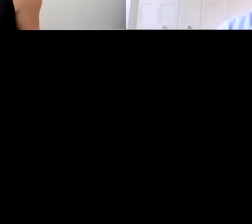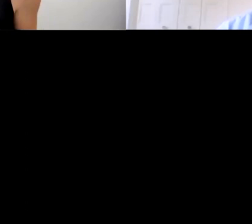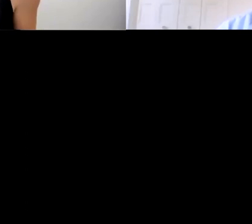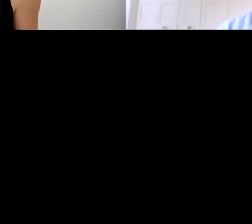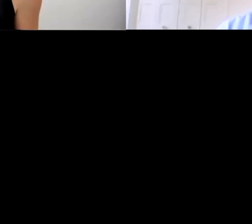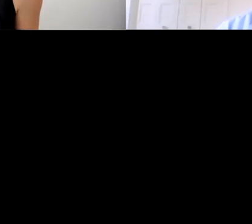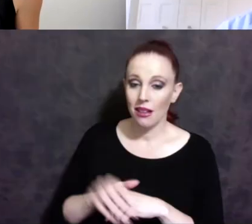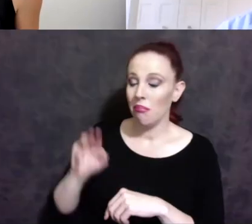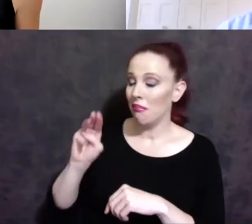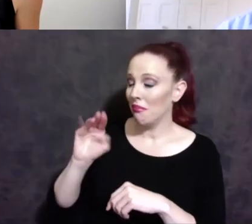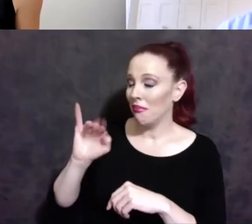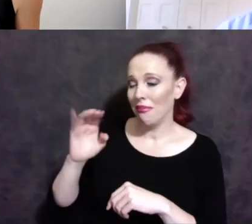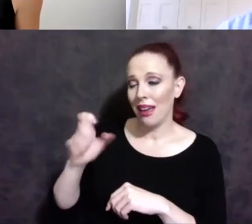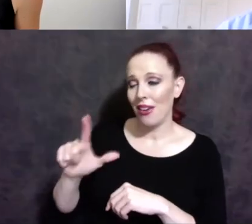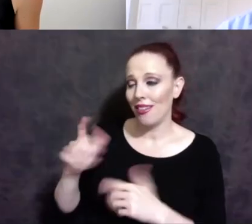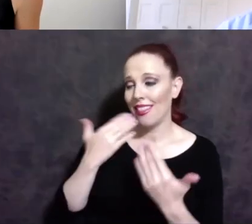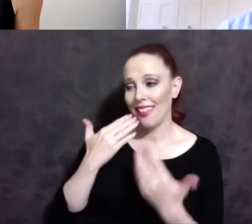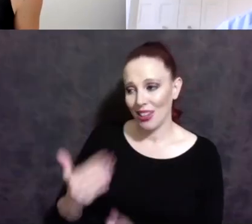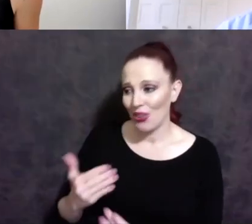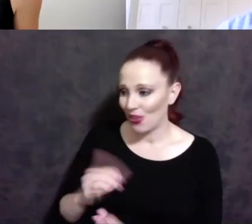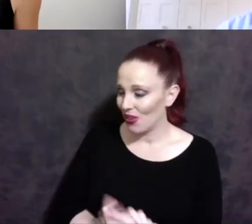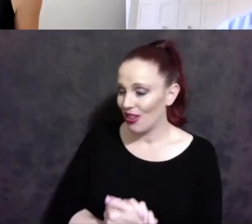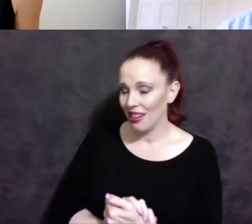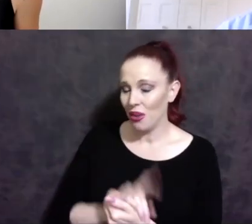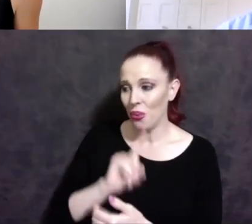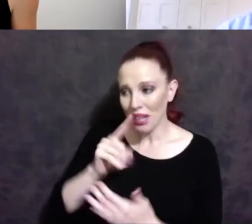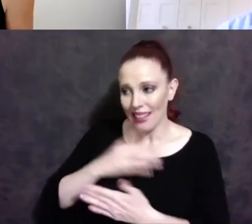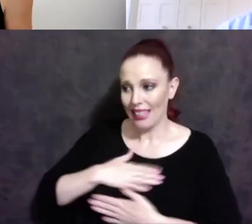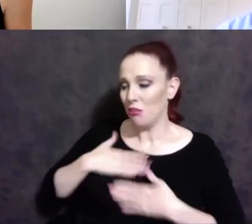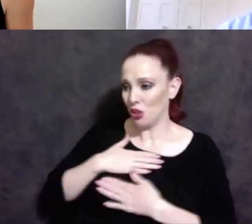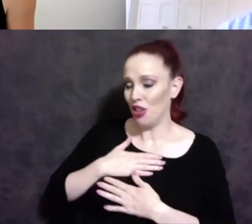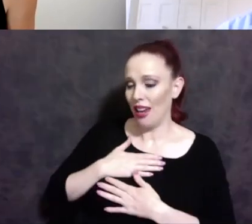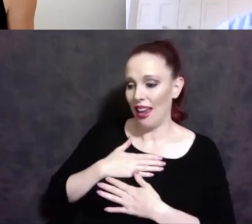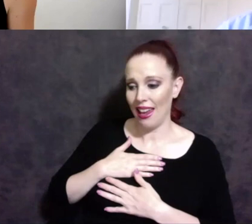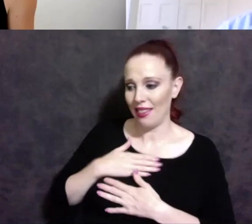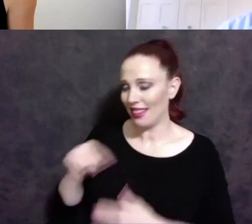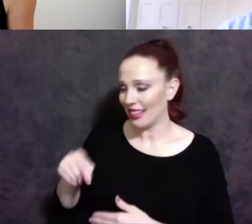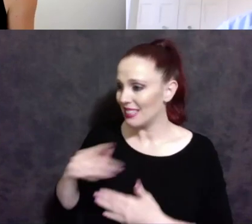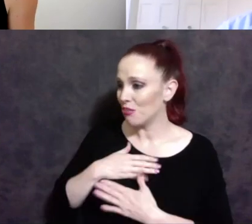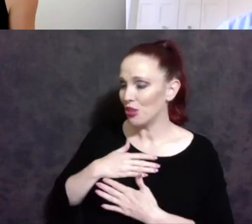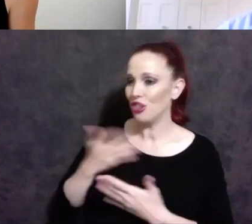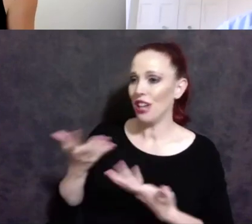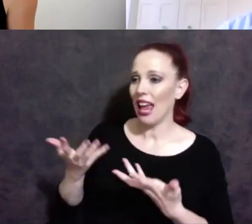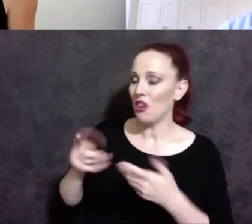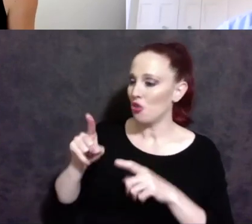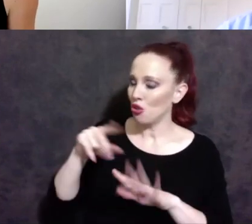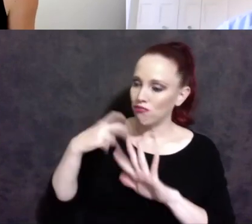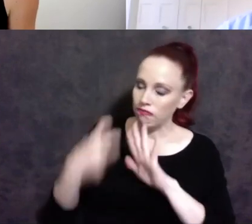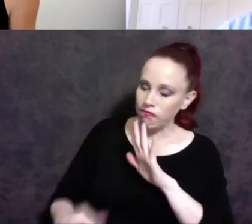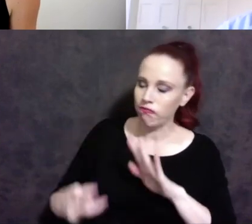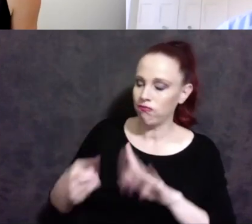Michael, thank you. Really appreciate this, appreciate going deep into this topic, and